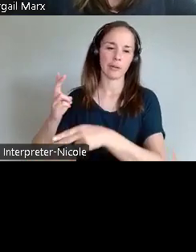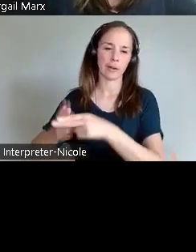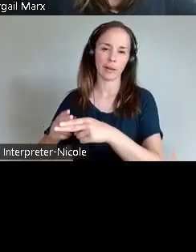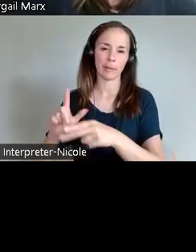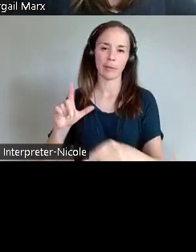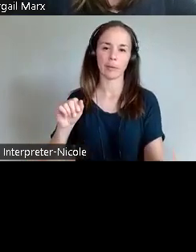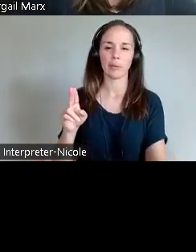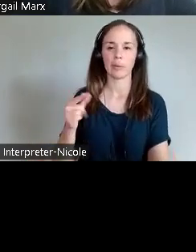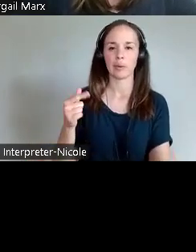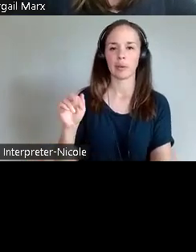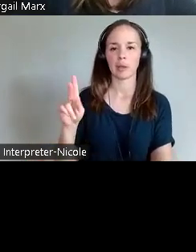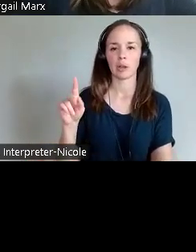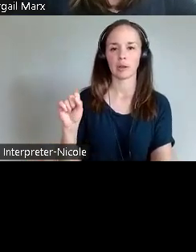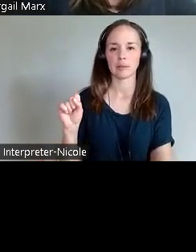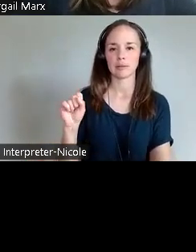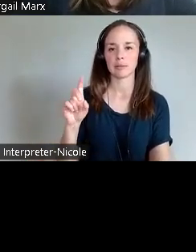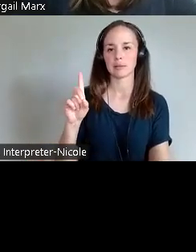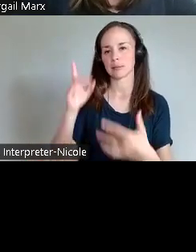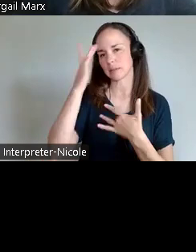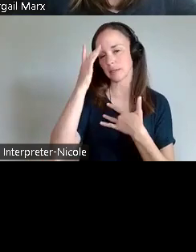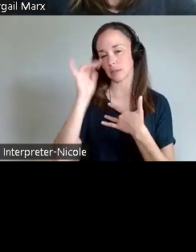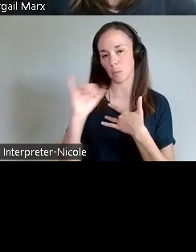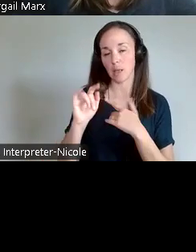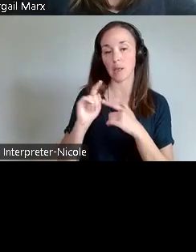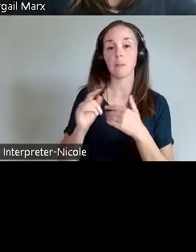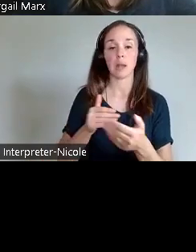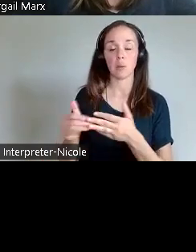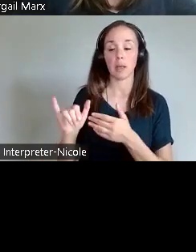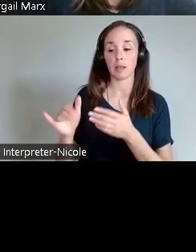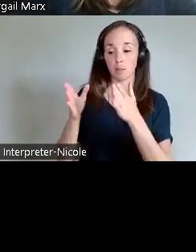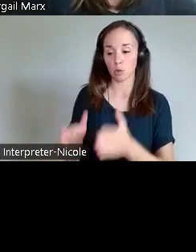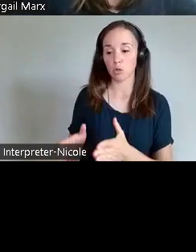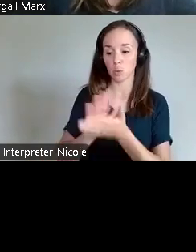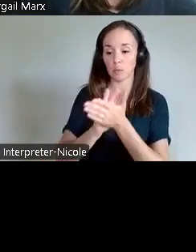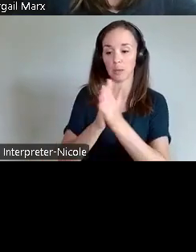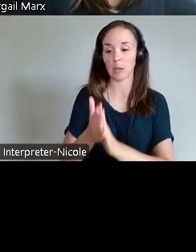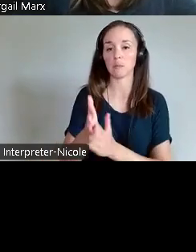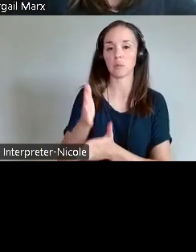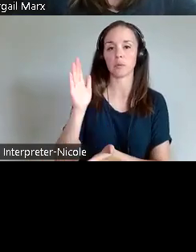This diagnosis is one where an individual begins to lose their motor control,